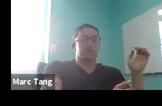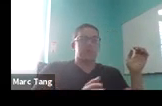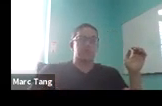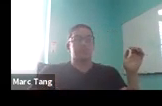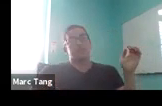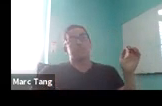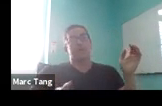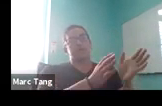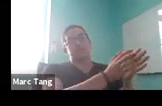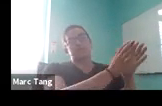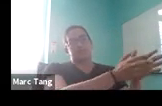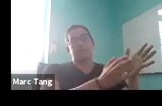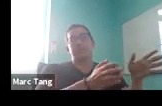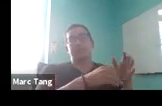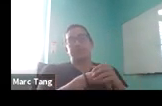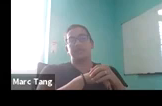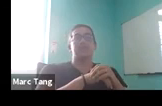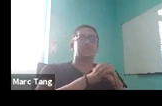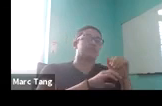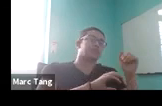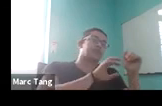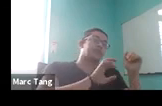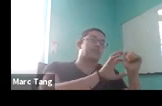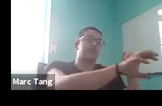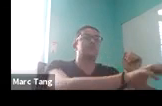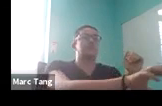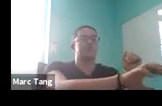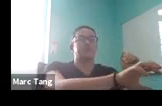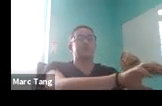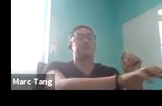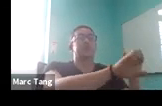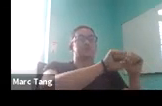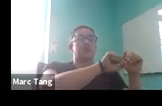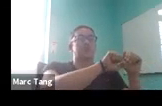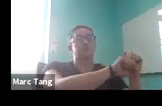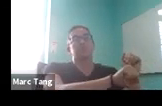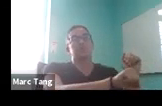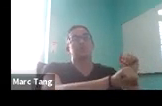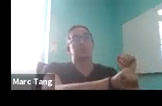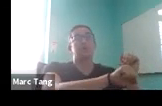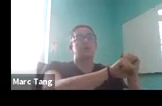samples by space of 20 sentences so first i take 20 random sentences i extract the entropy of the